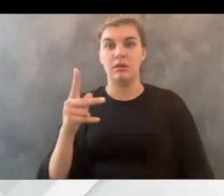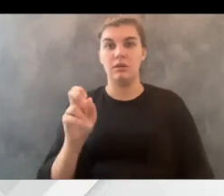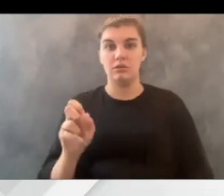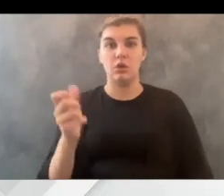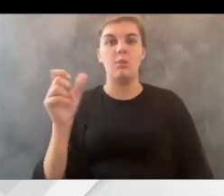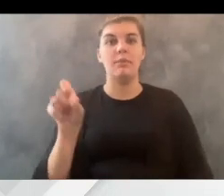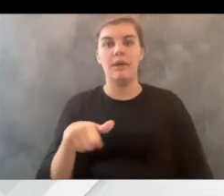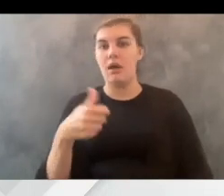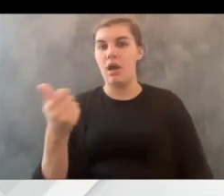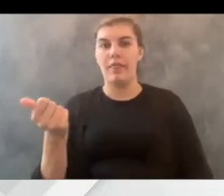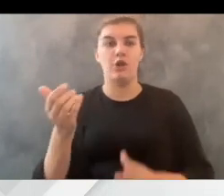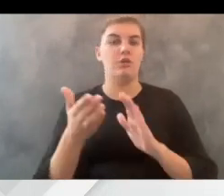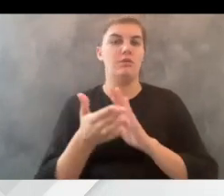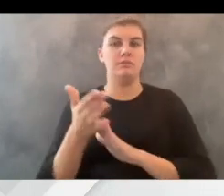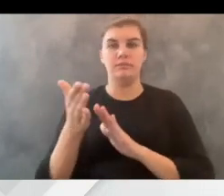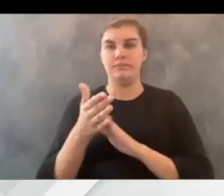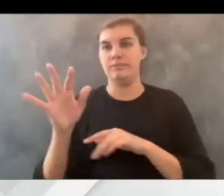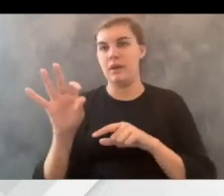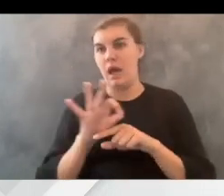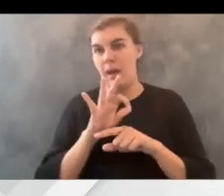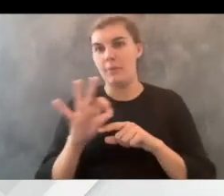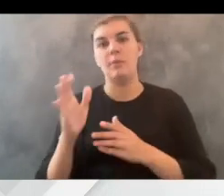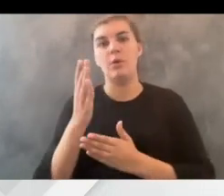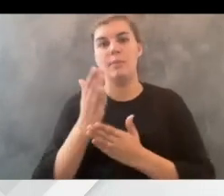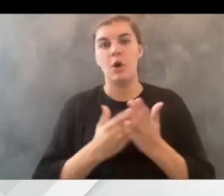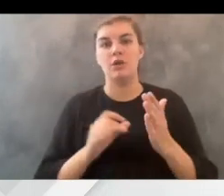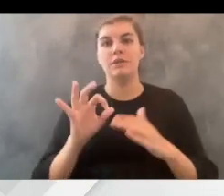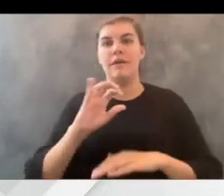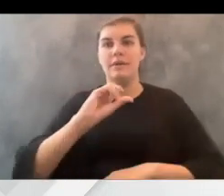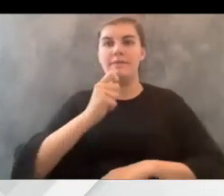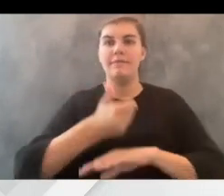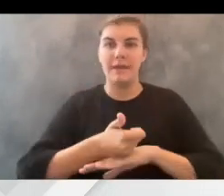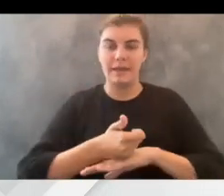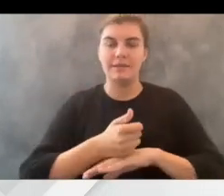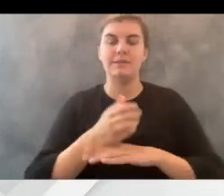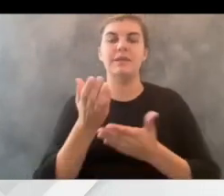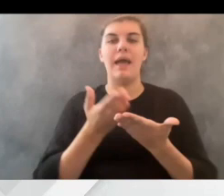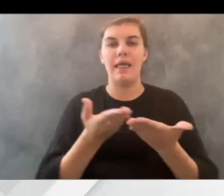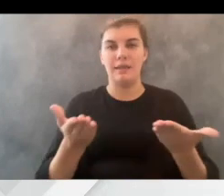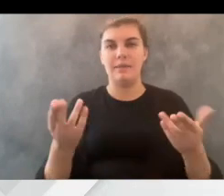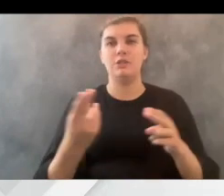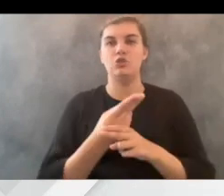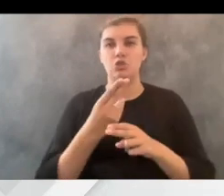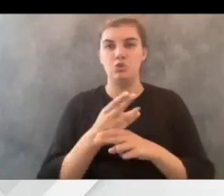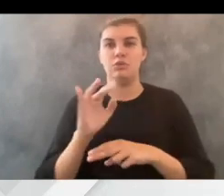parts of other fixed elements used by pedestrians in the public right-of-way.